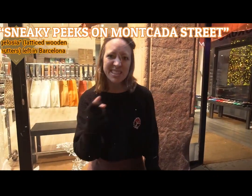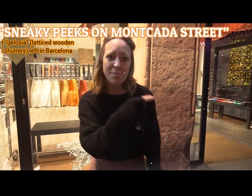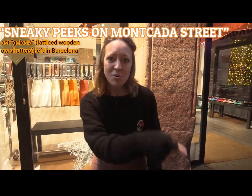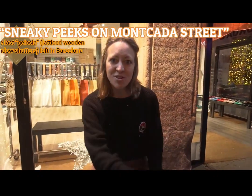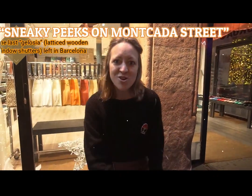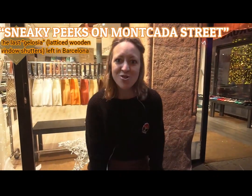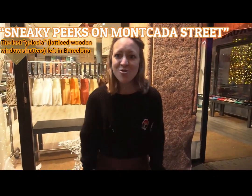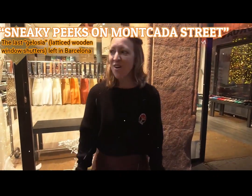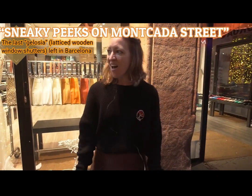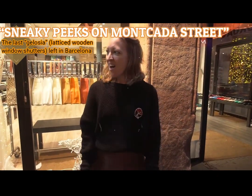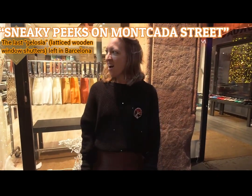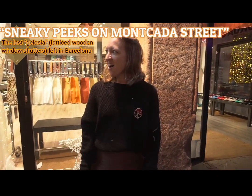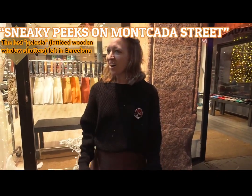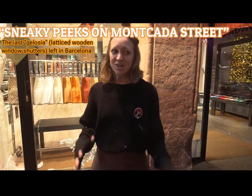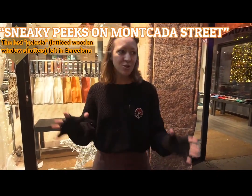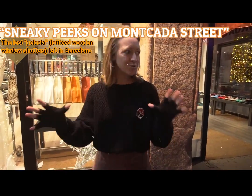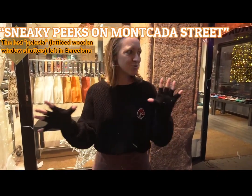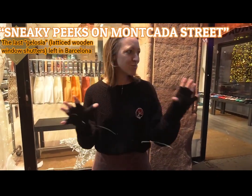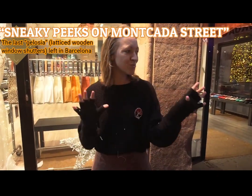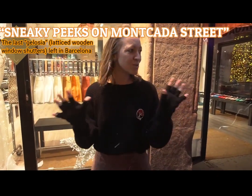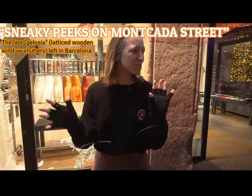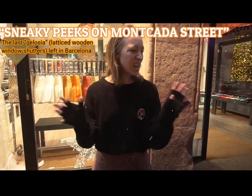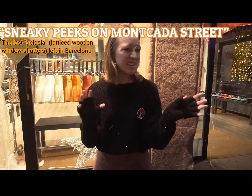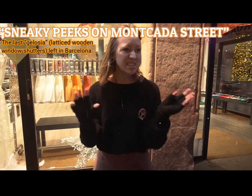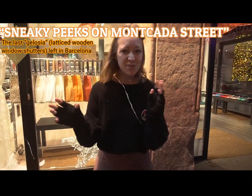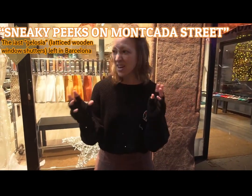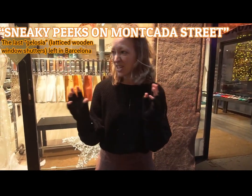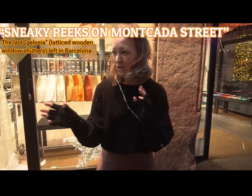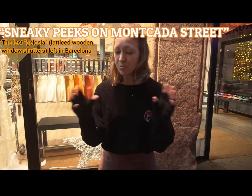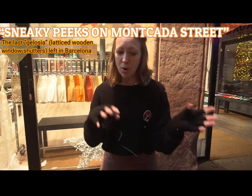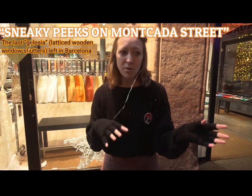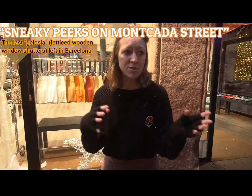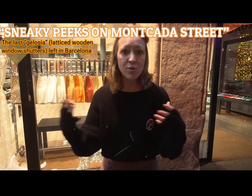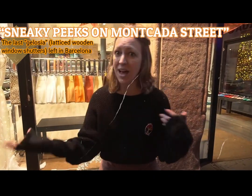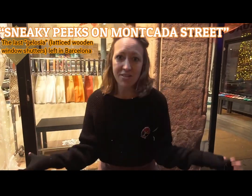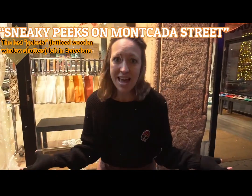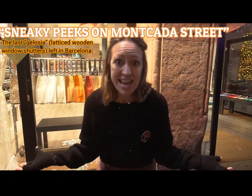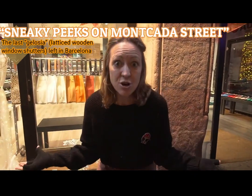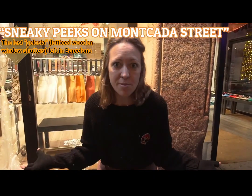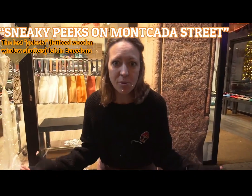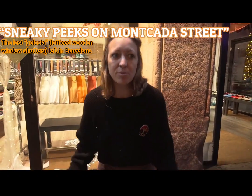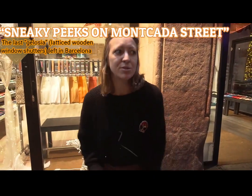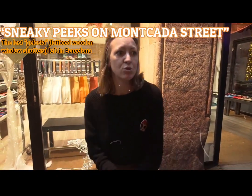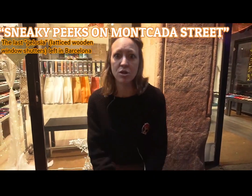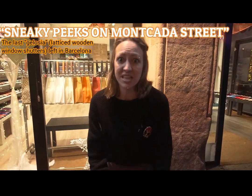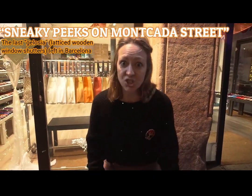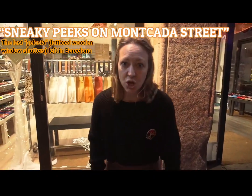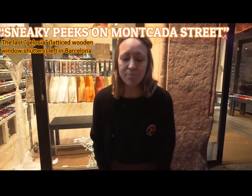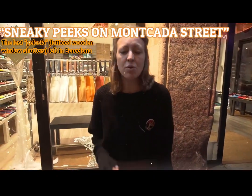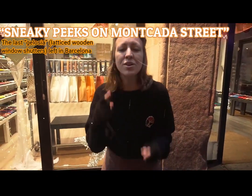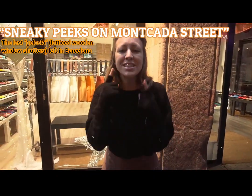which of the neighbours was sleeping with who... who had economic problems, who had lost their job...